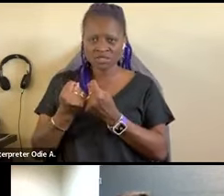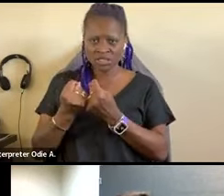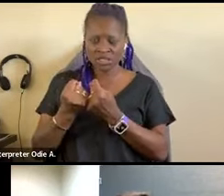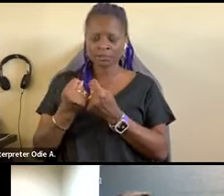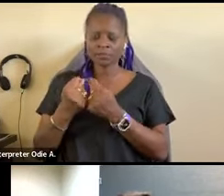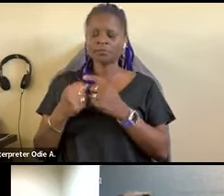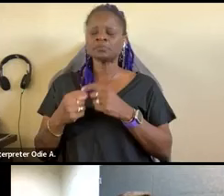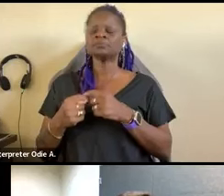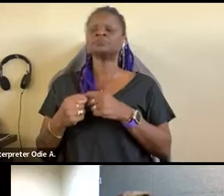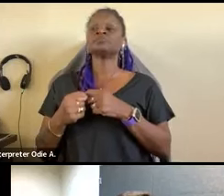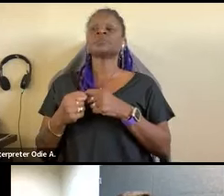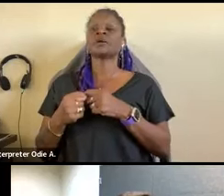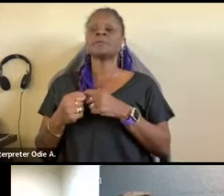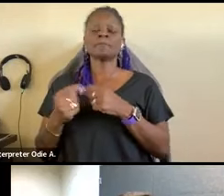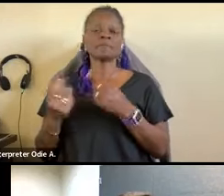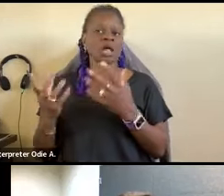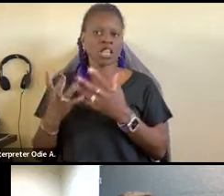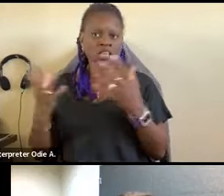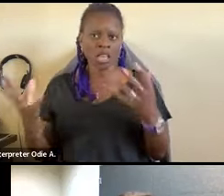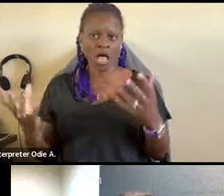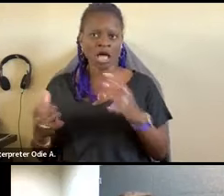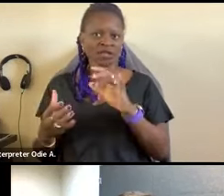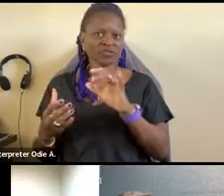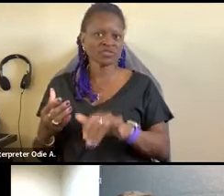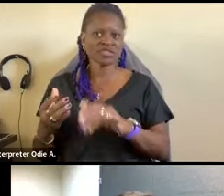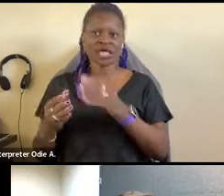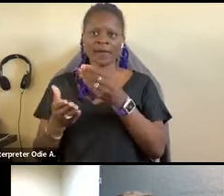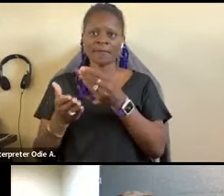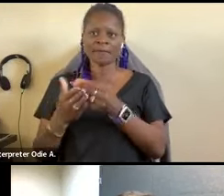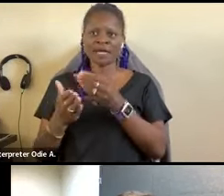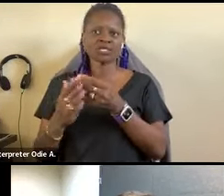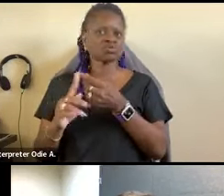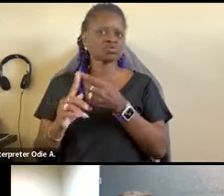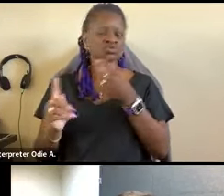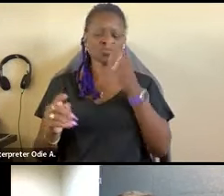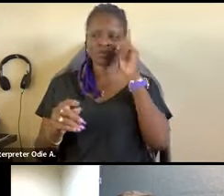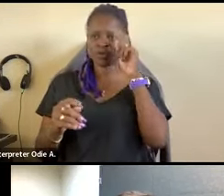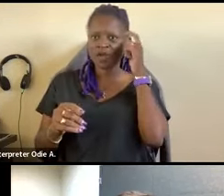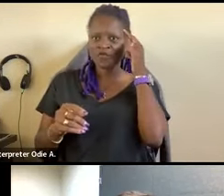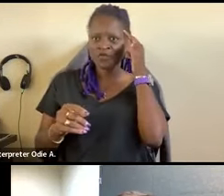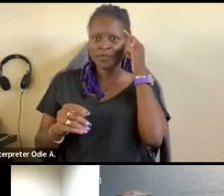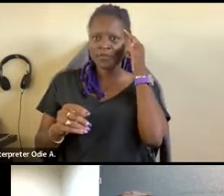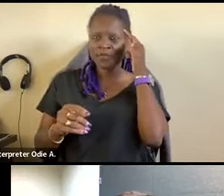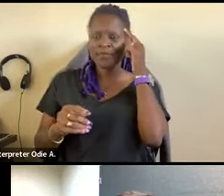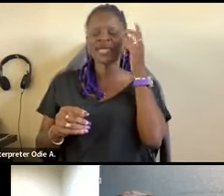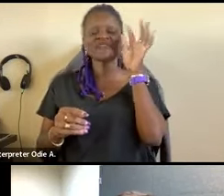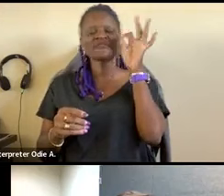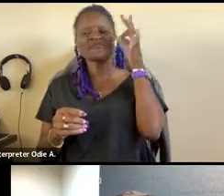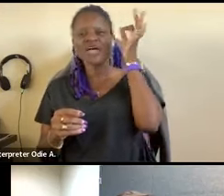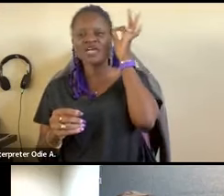Much of that response was funded through federal grants, money that will be running out at the end of this month.